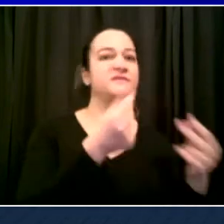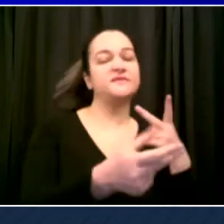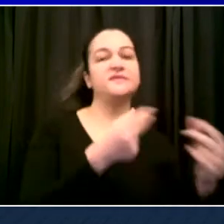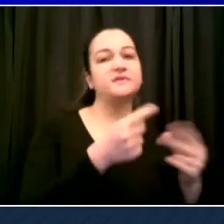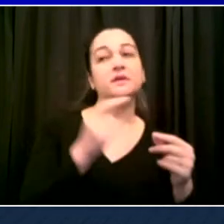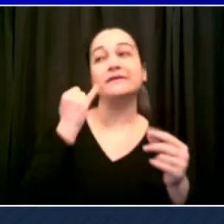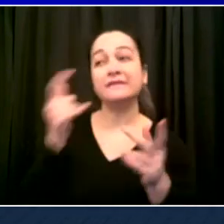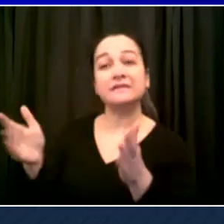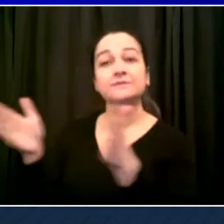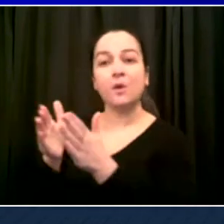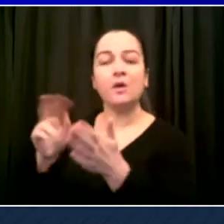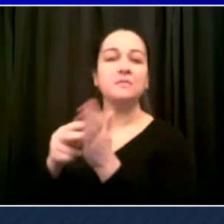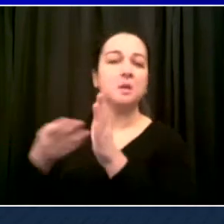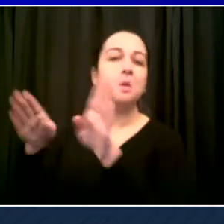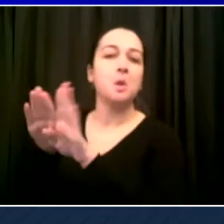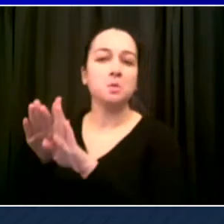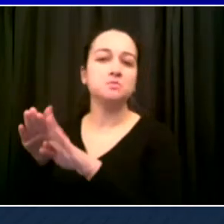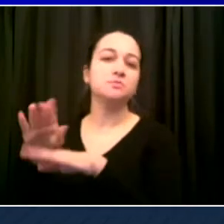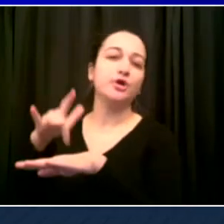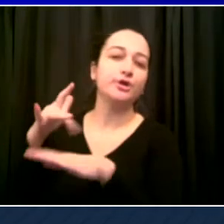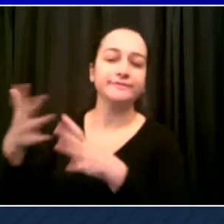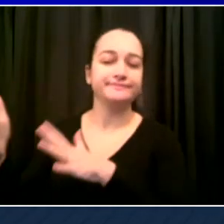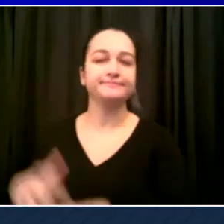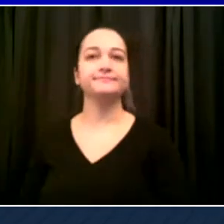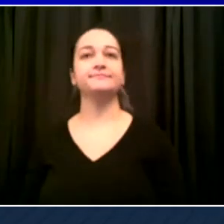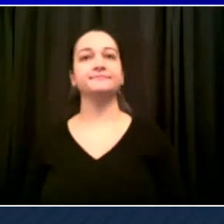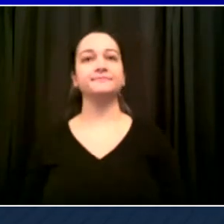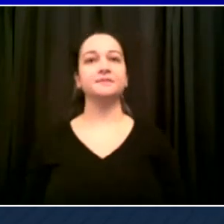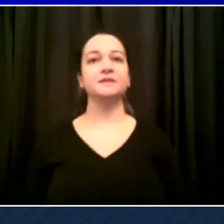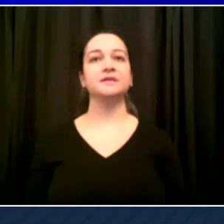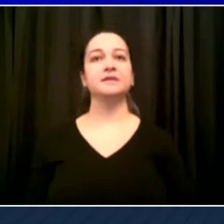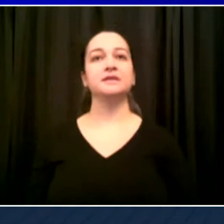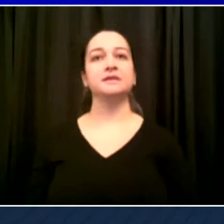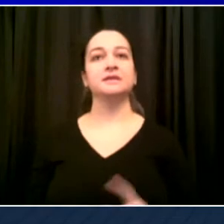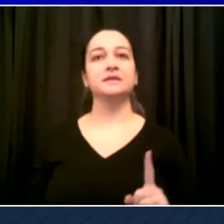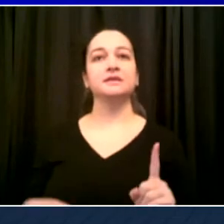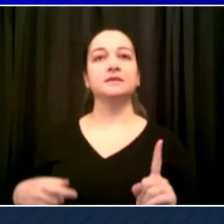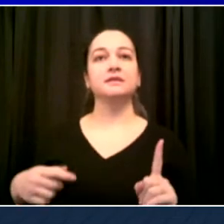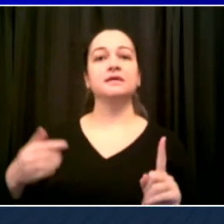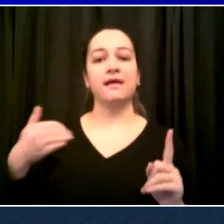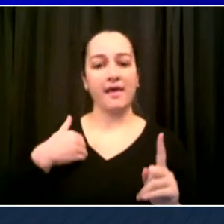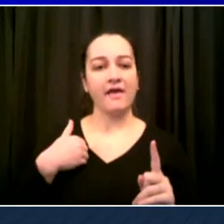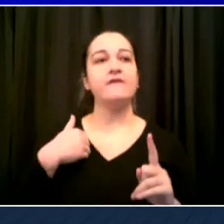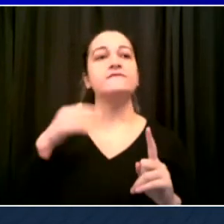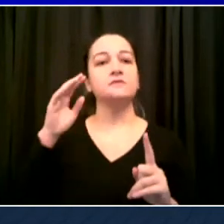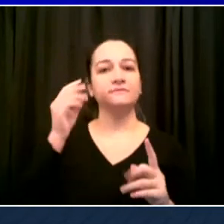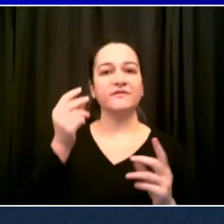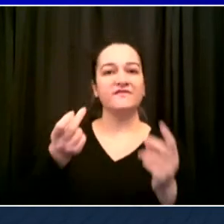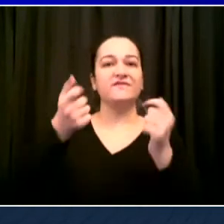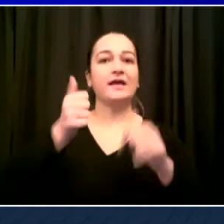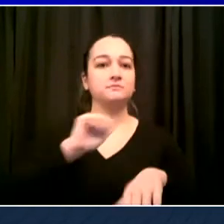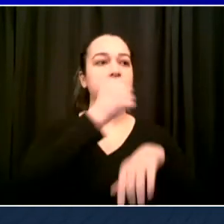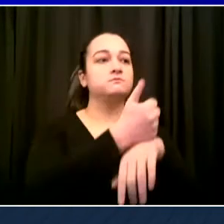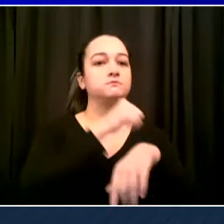WE ARE OPENING NEW POP UP SITES AND D COMMUNITIES THAT NEED MORE